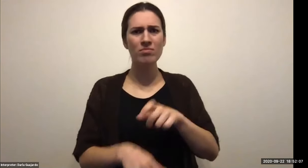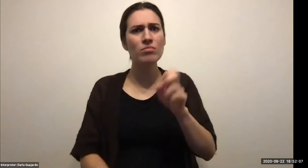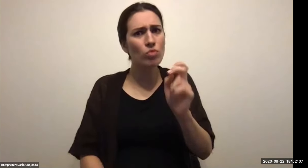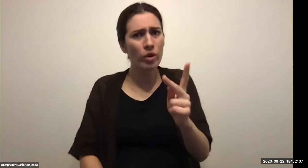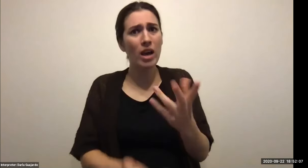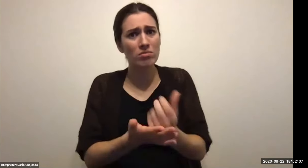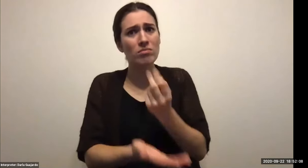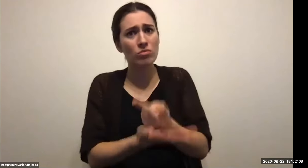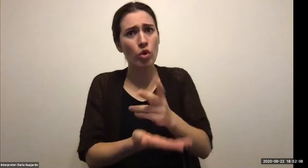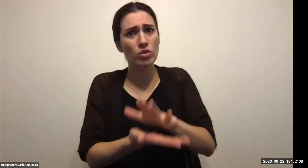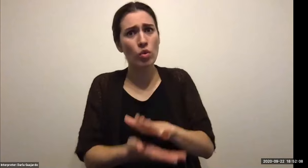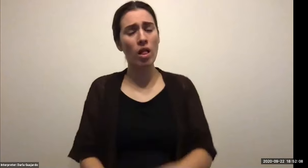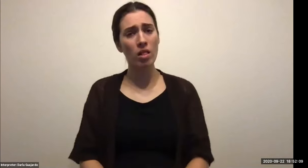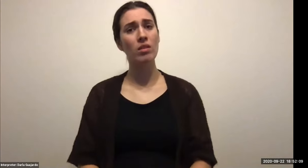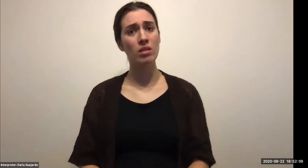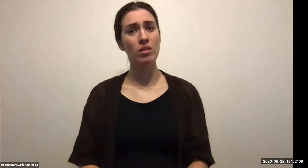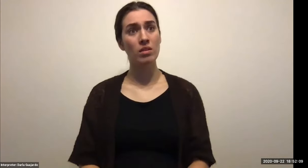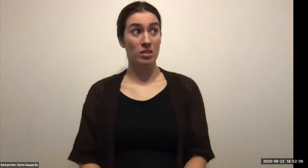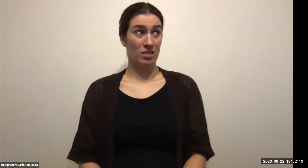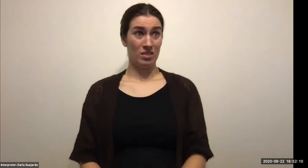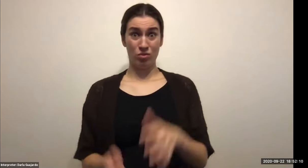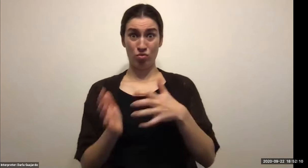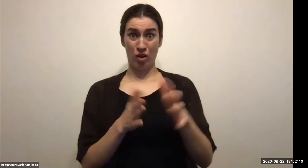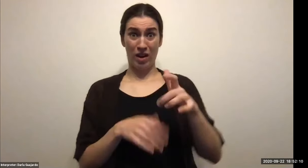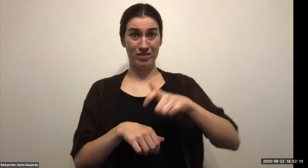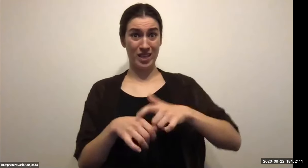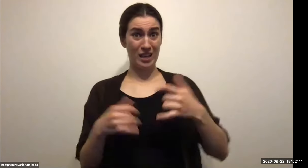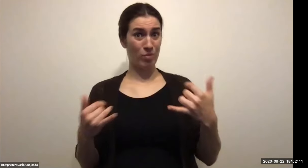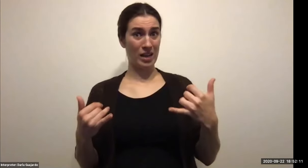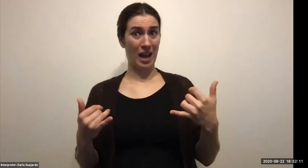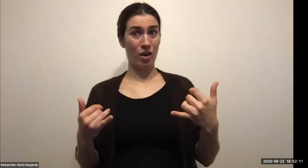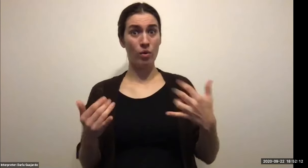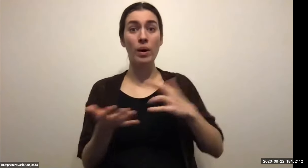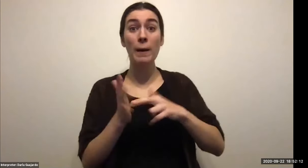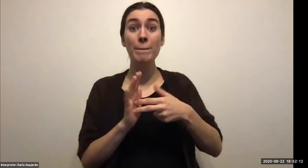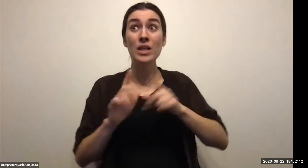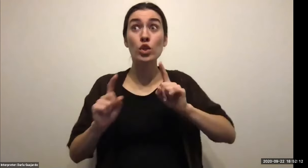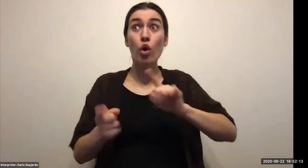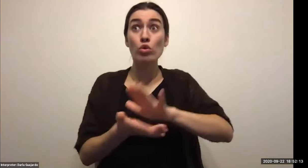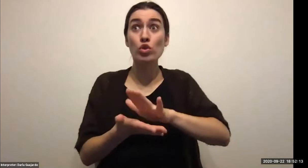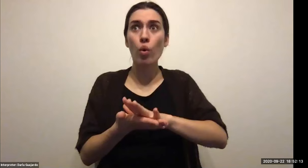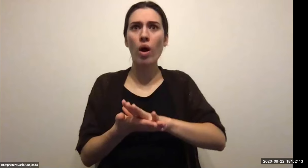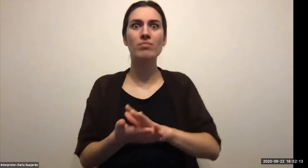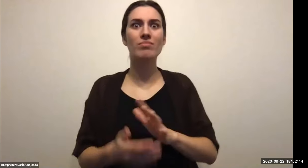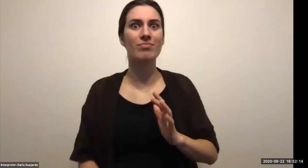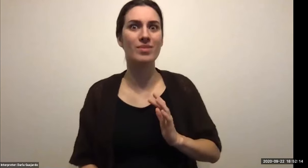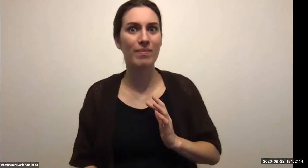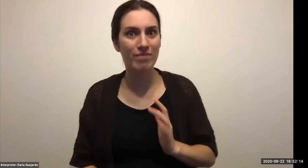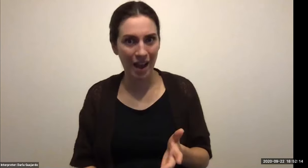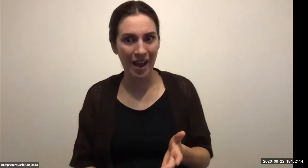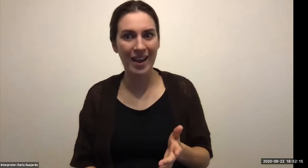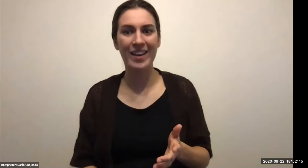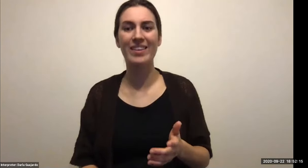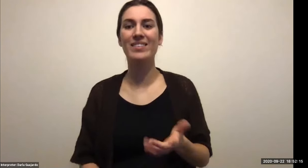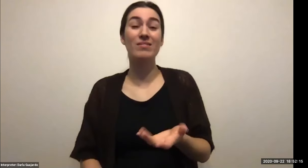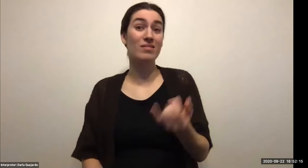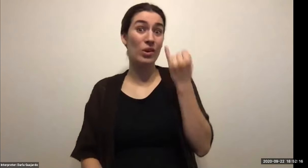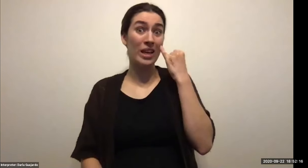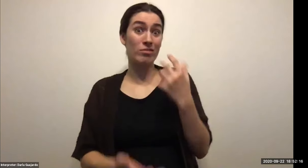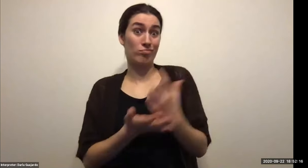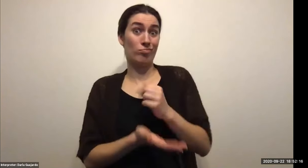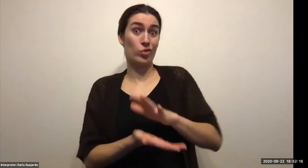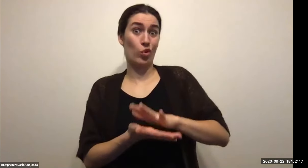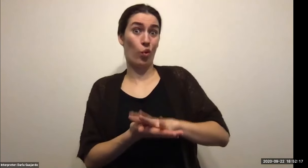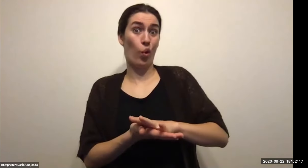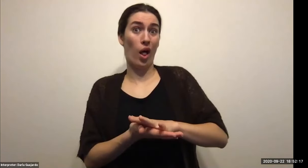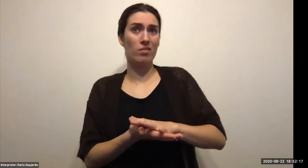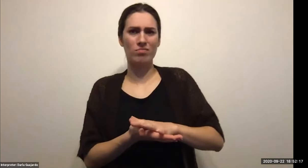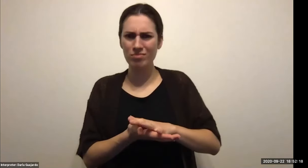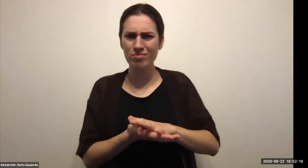Keith Wolling: The thing is, is visibility is critical. So whether it's virtual seminars, you go to a sales conference, you go to a meeting planners organization and catering organization, depending what segment you're involved in